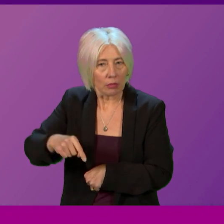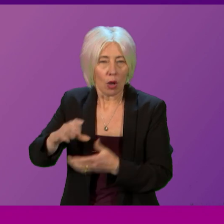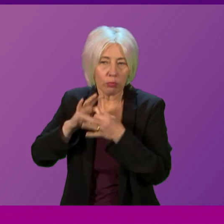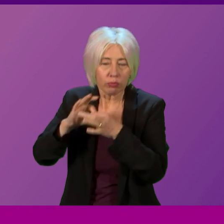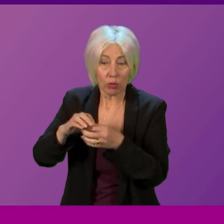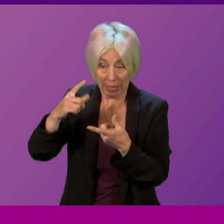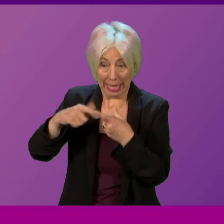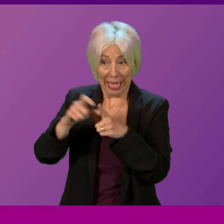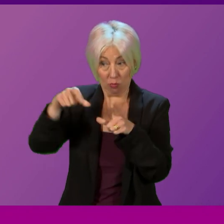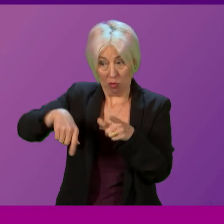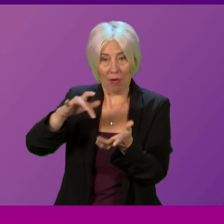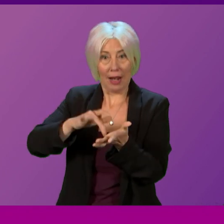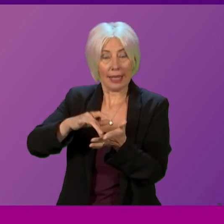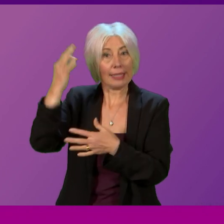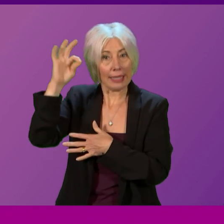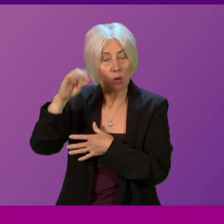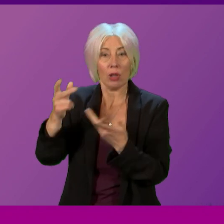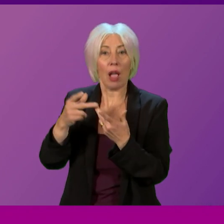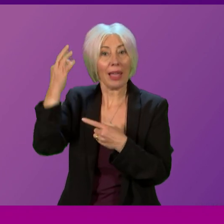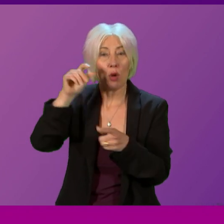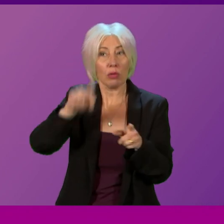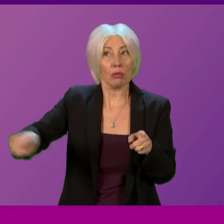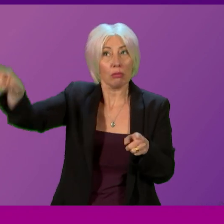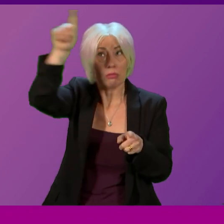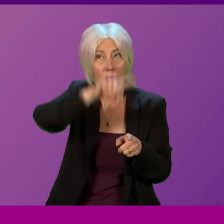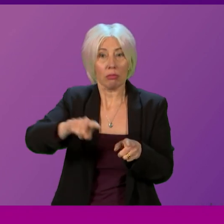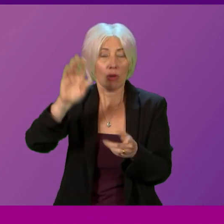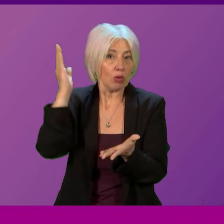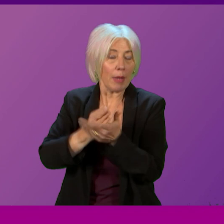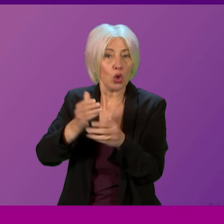the City of Edinburgh Council and local authorities across Scotland to ensure that that support can continue.